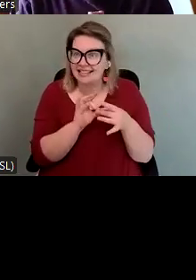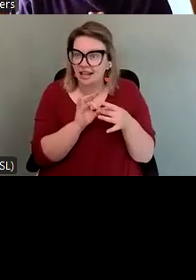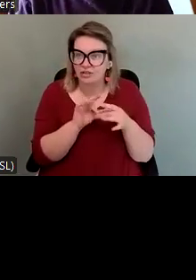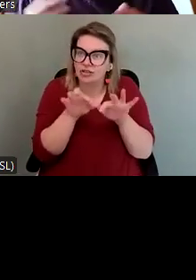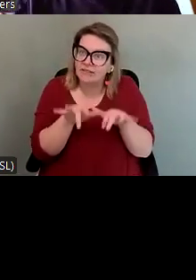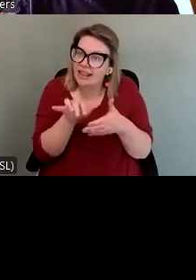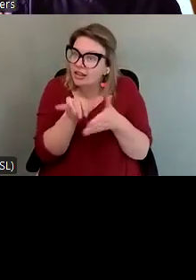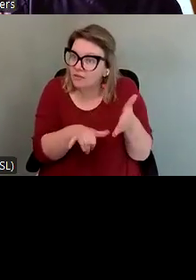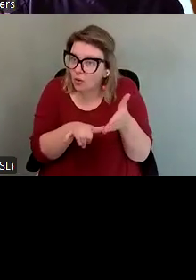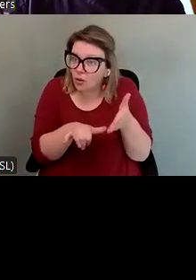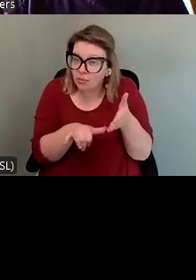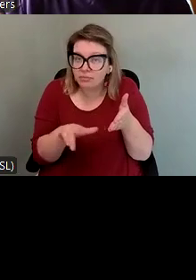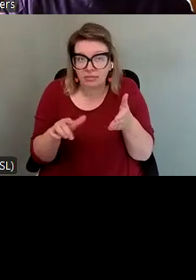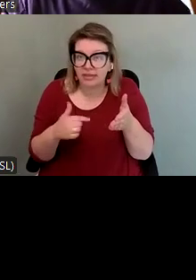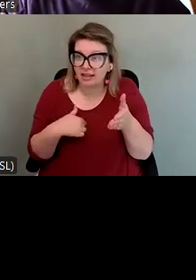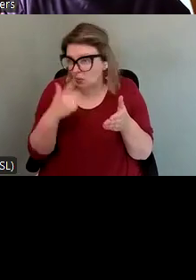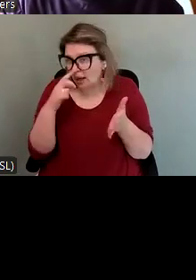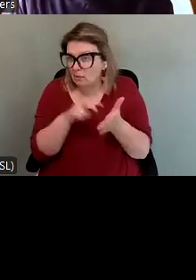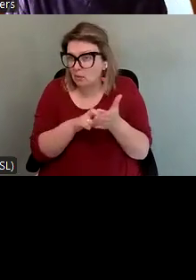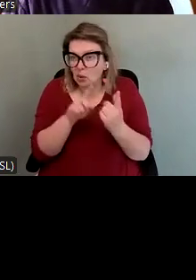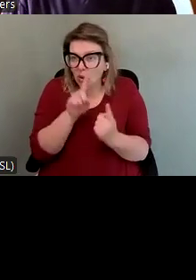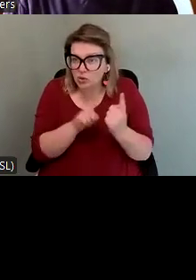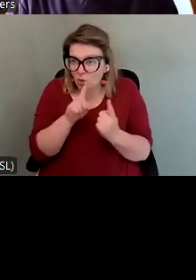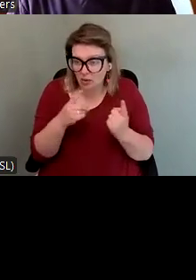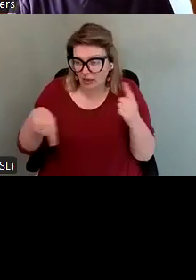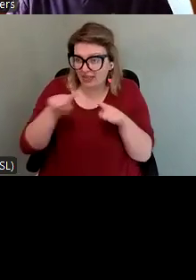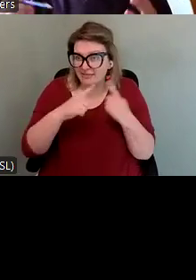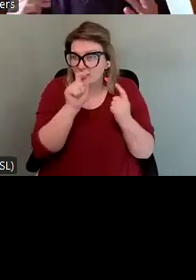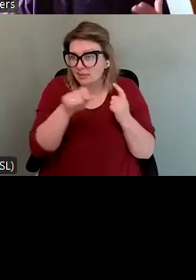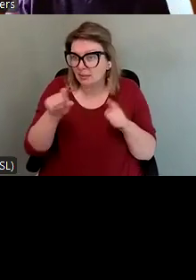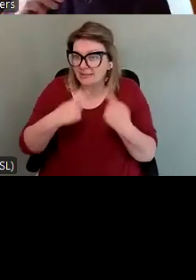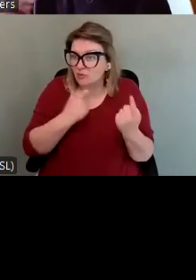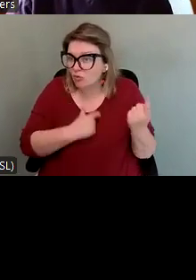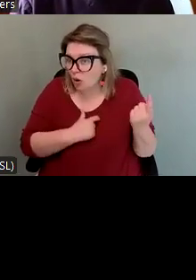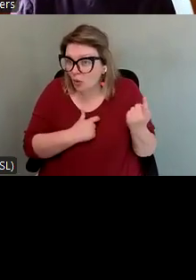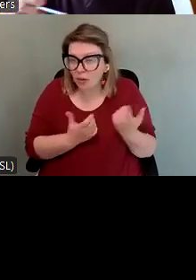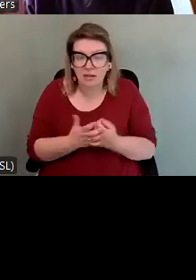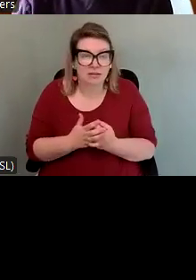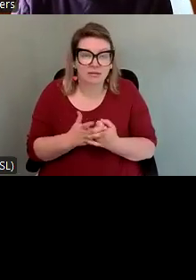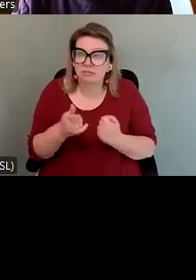Then you're about to book a one-to-one session with one of us. If you need any support in anything that we're going to talk